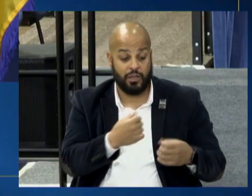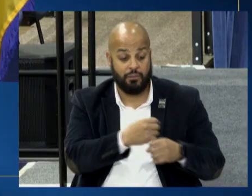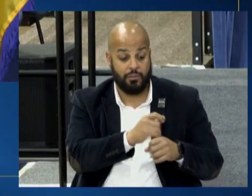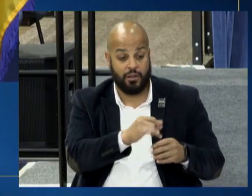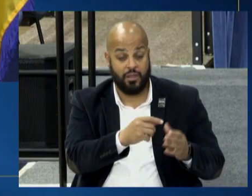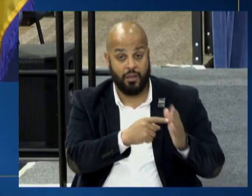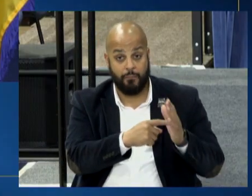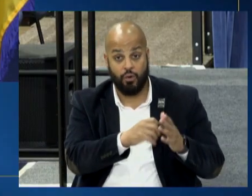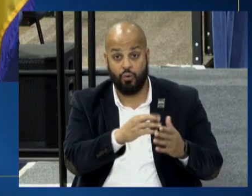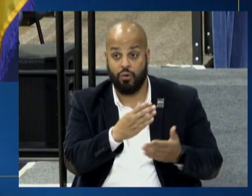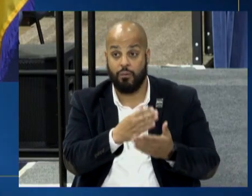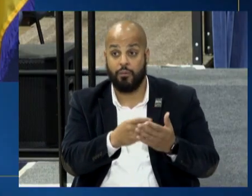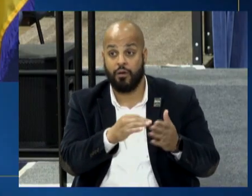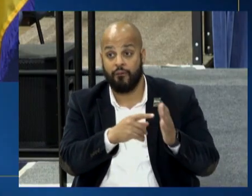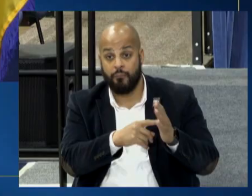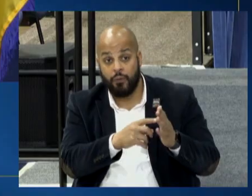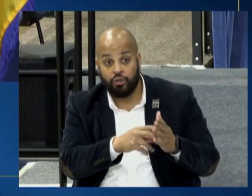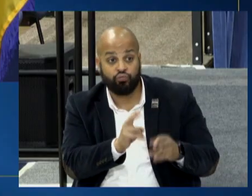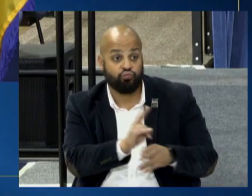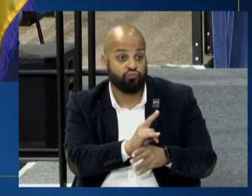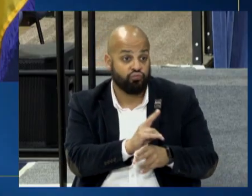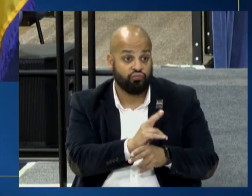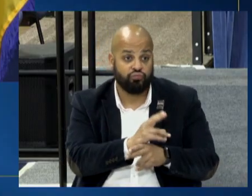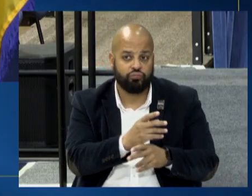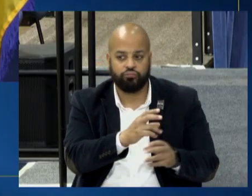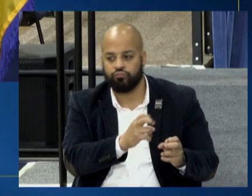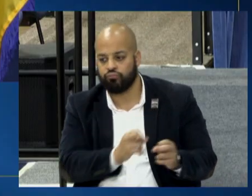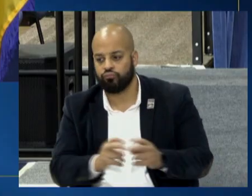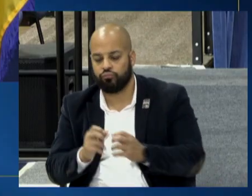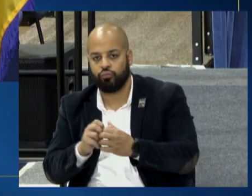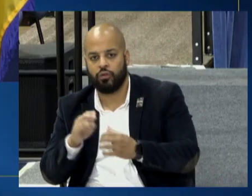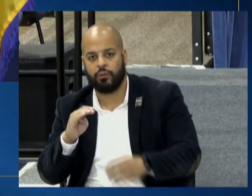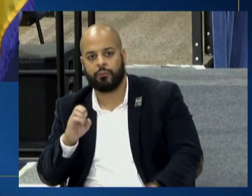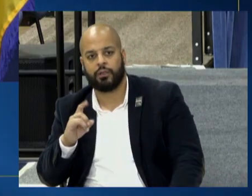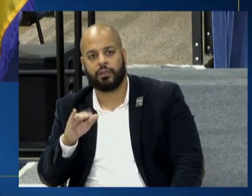a permanent part of the Medicare program. Even if a model isn't certified for expansion,